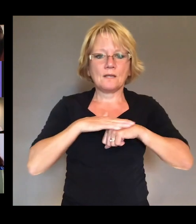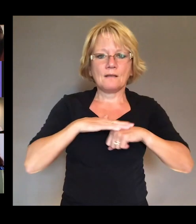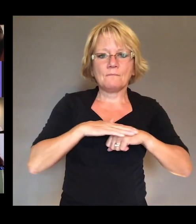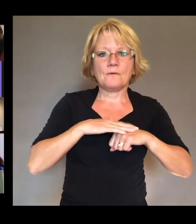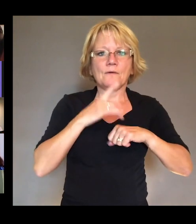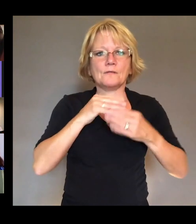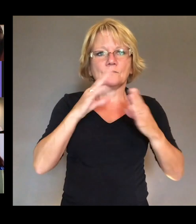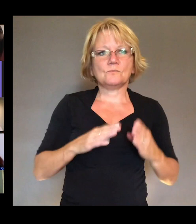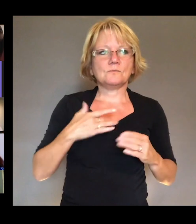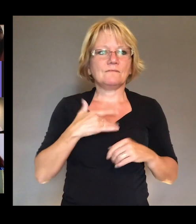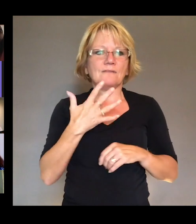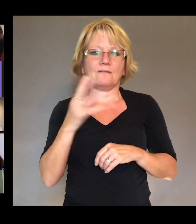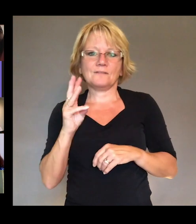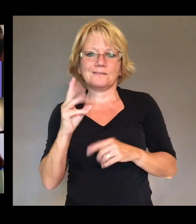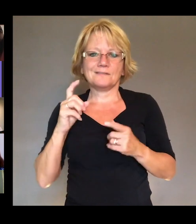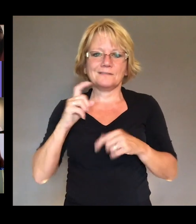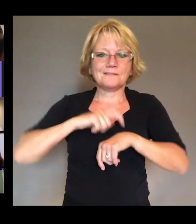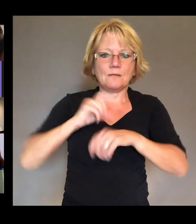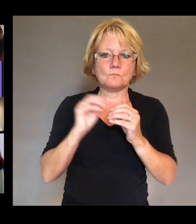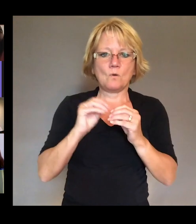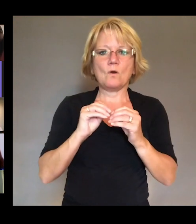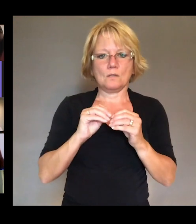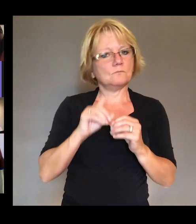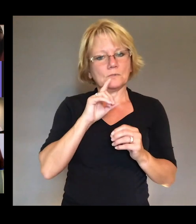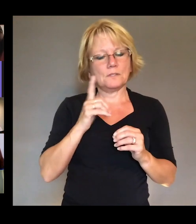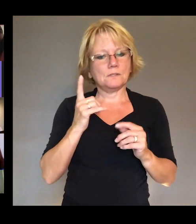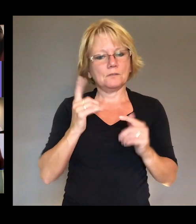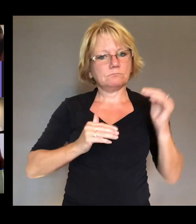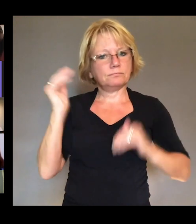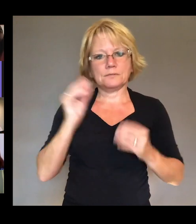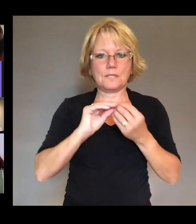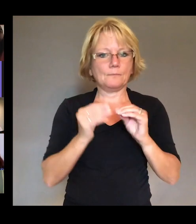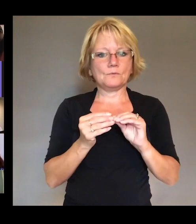native American students it's like five or six times more likely, the numbers are huge.